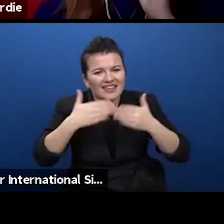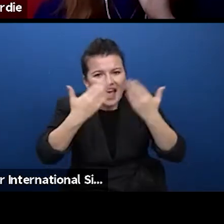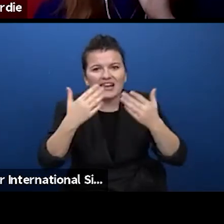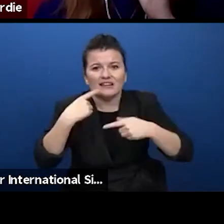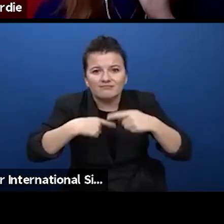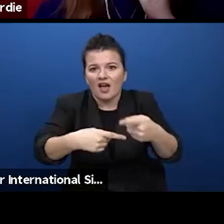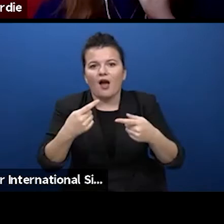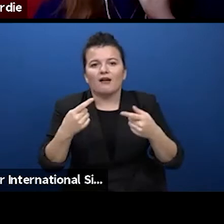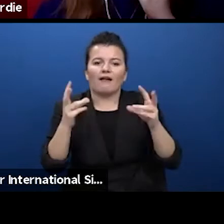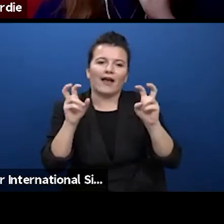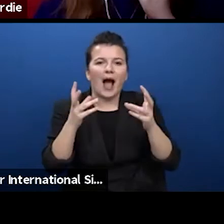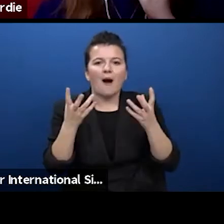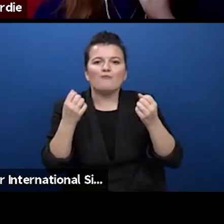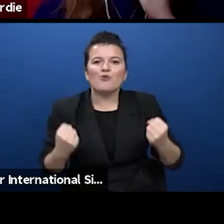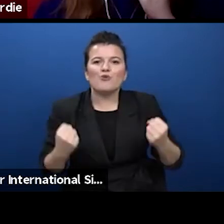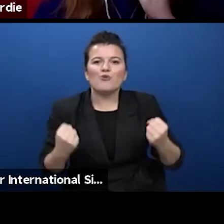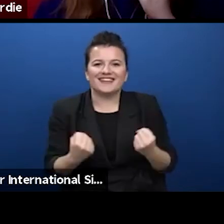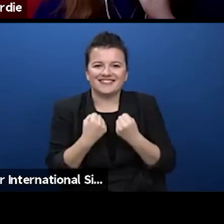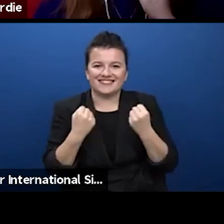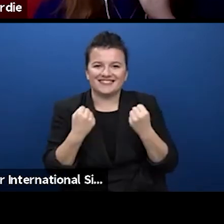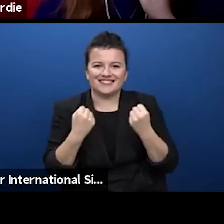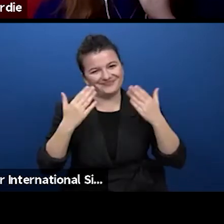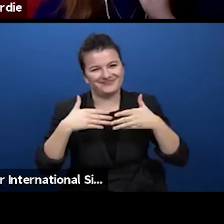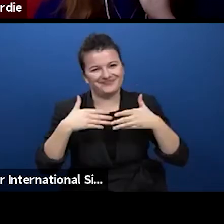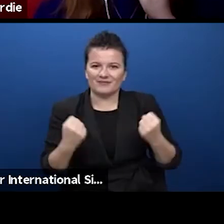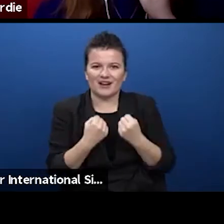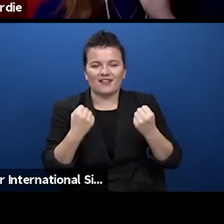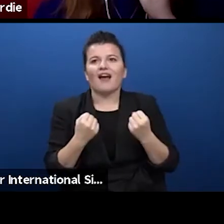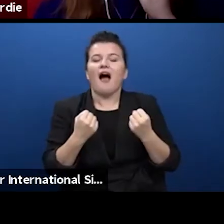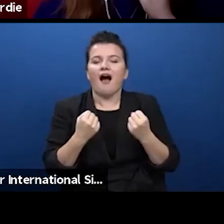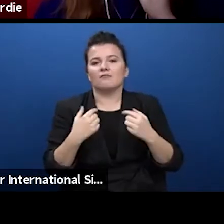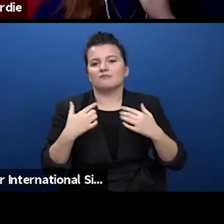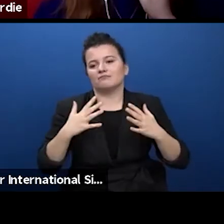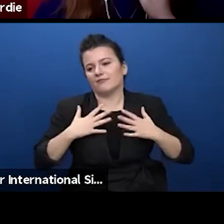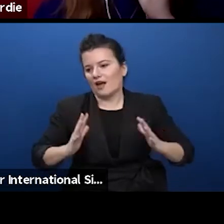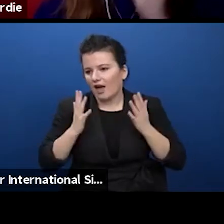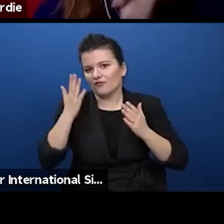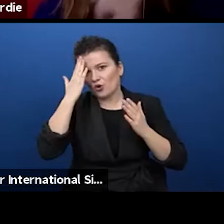know it becomes part of your you know functioning you know. The function of your structure you know